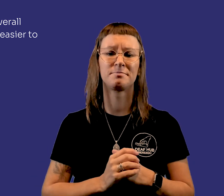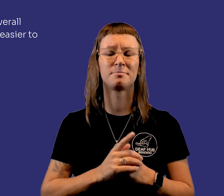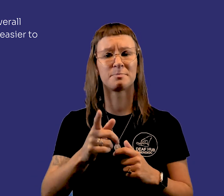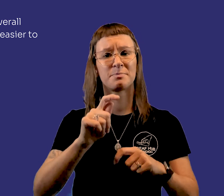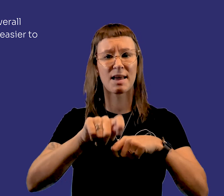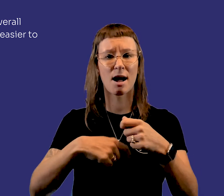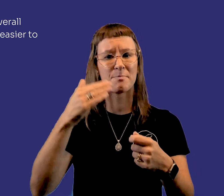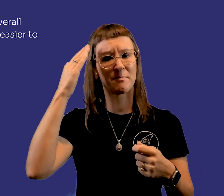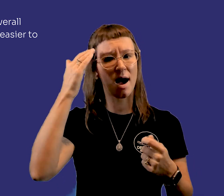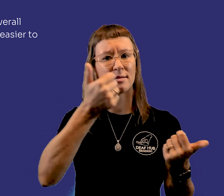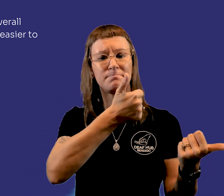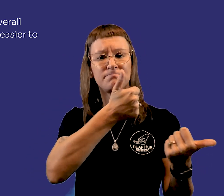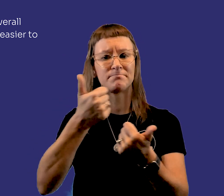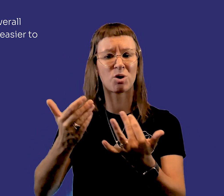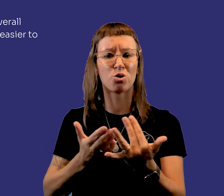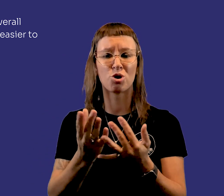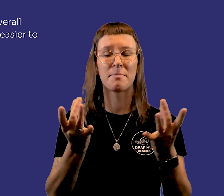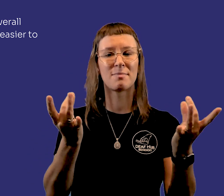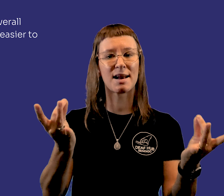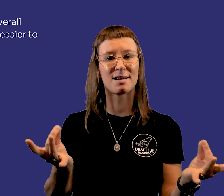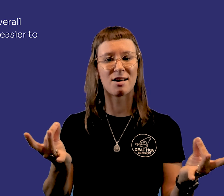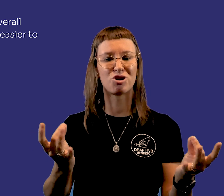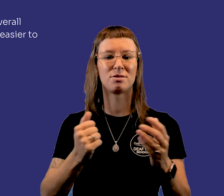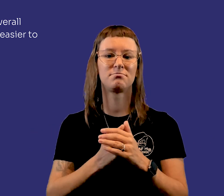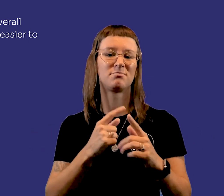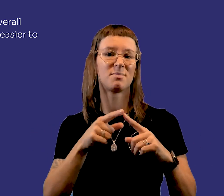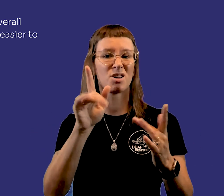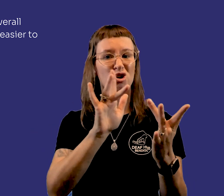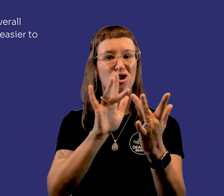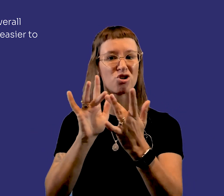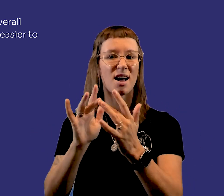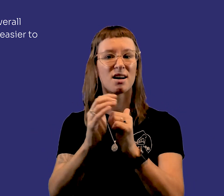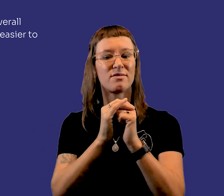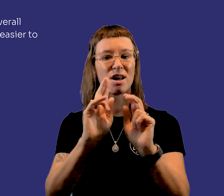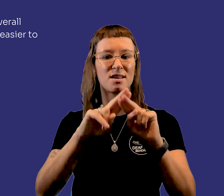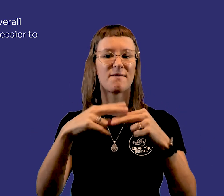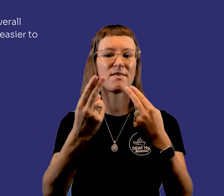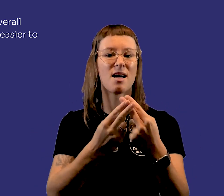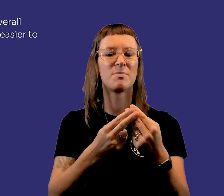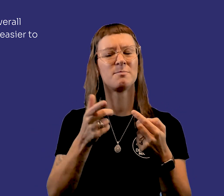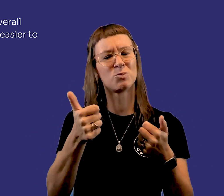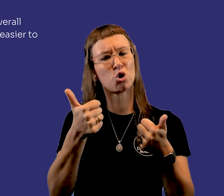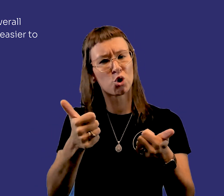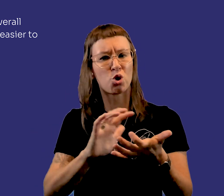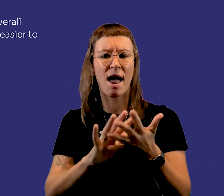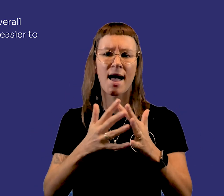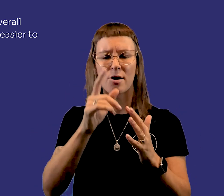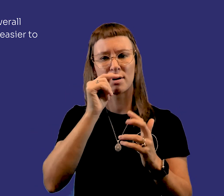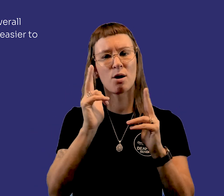Being mindful through meditation and staying connected with friends and family are ways to look after your mental health which is important during menopause as well.